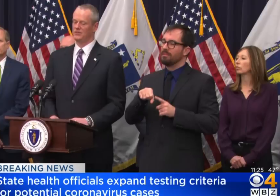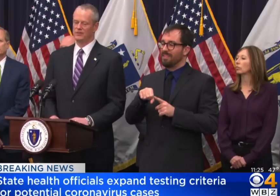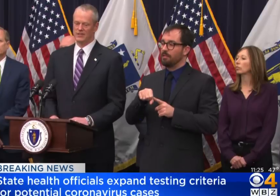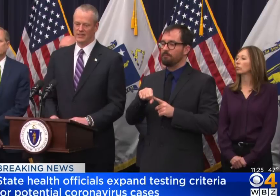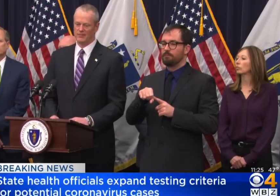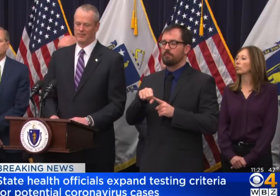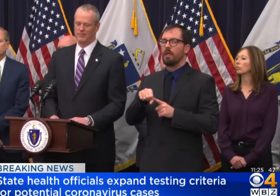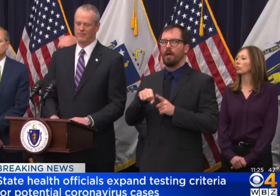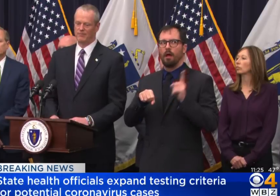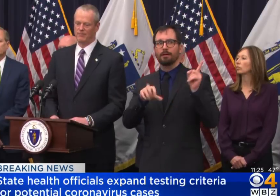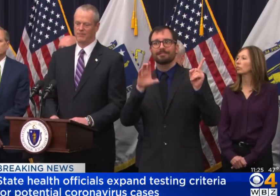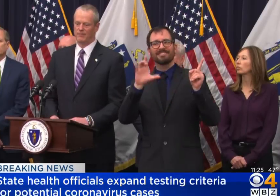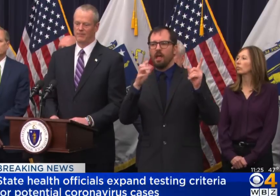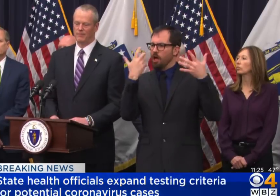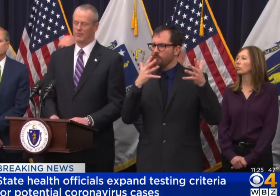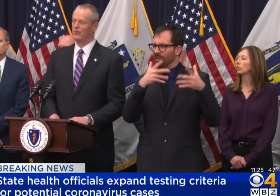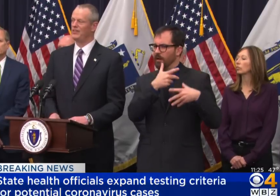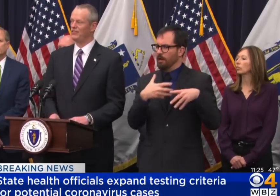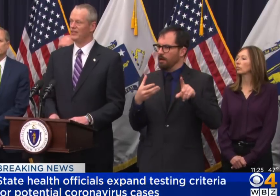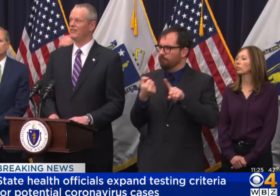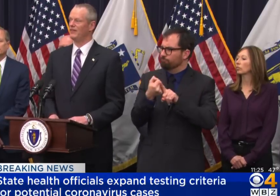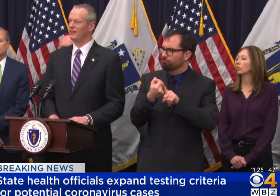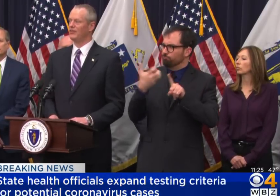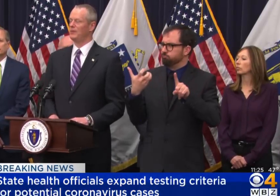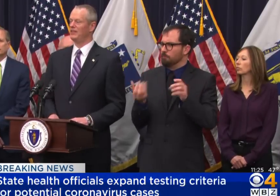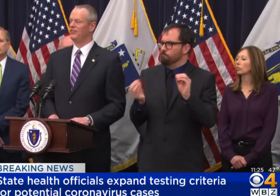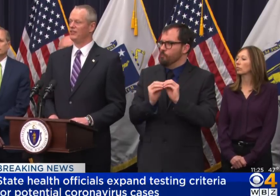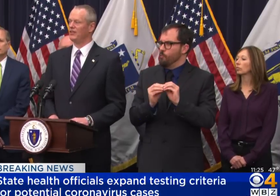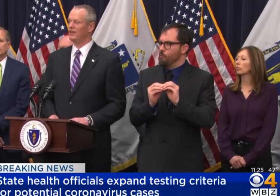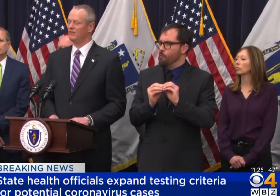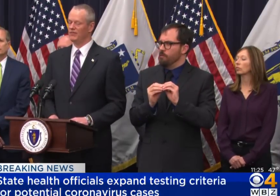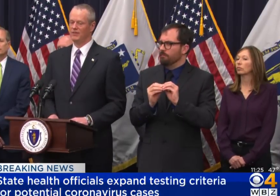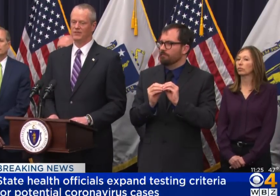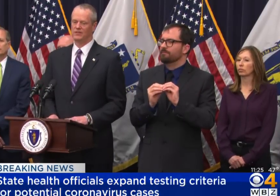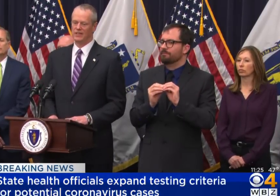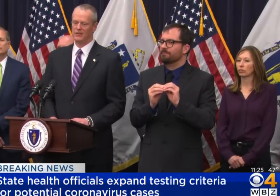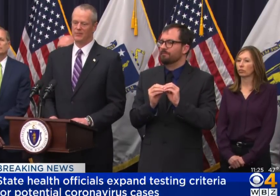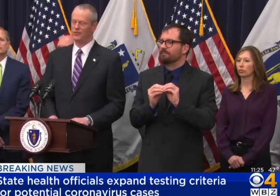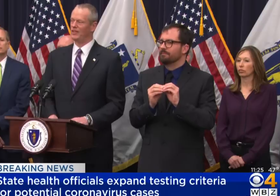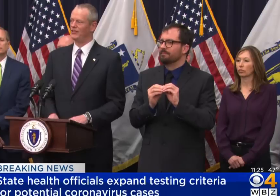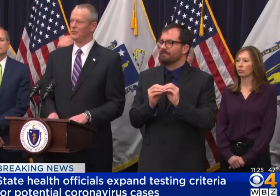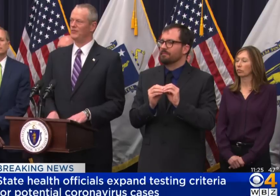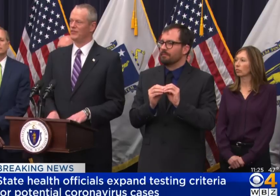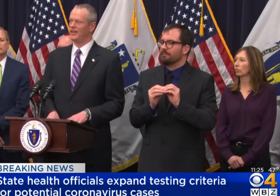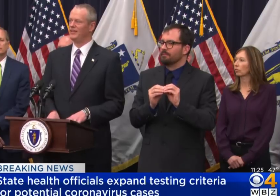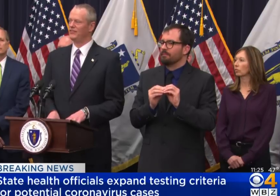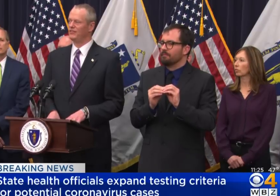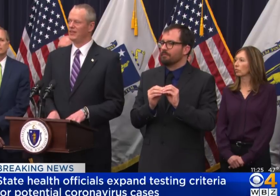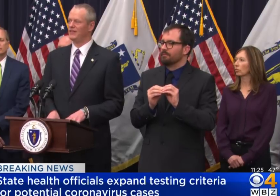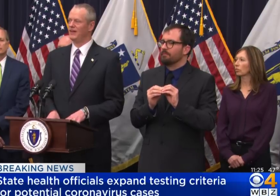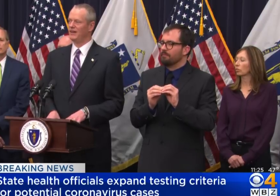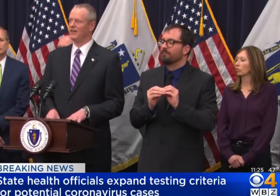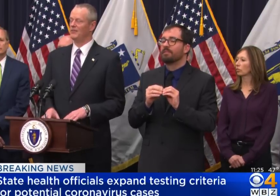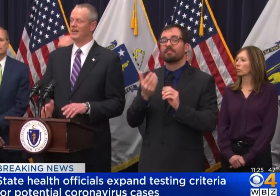RESPECT TO THAT. I DO THINK CHANGING THE CRITERIA